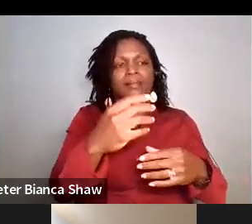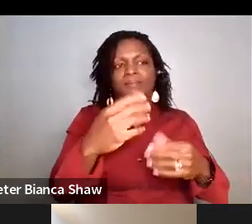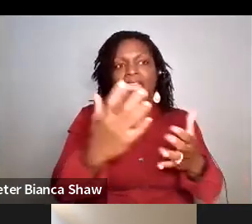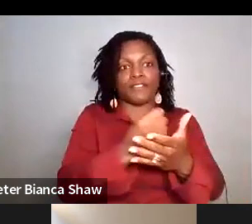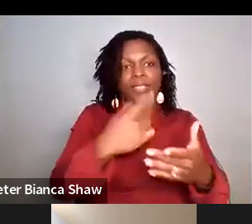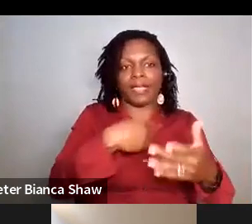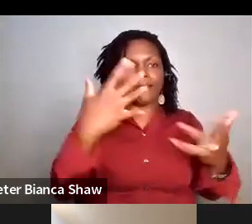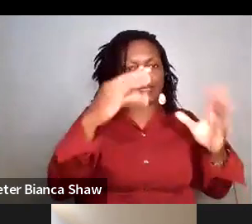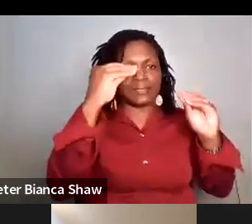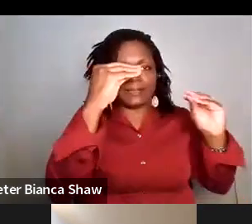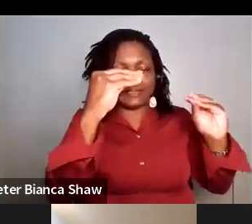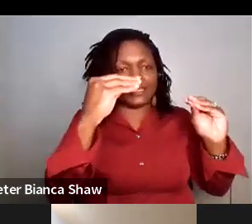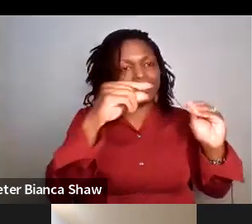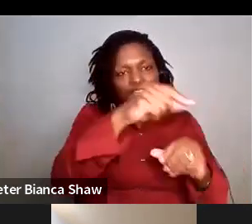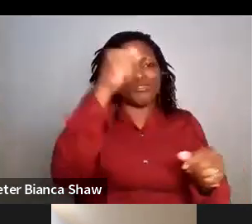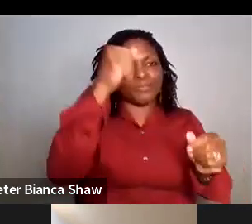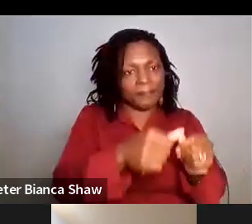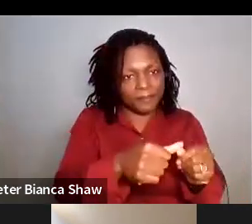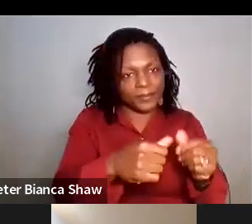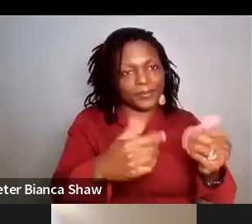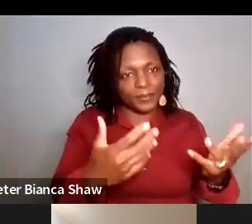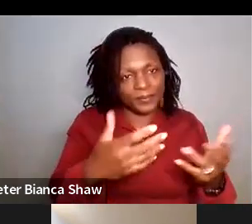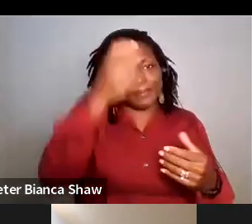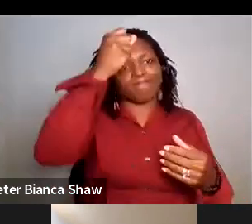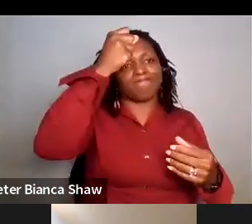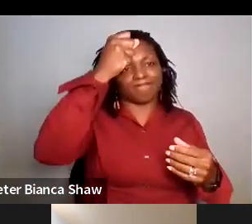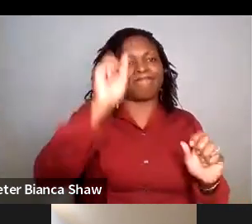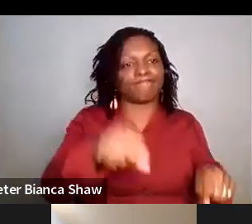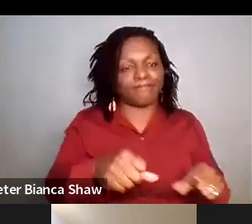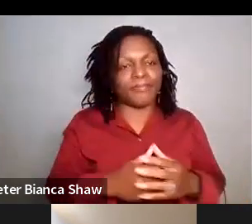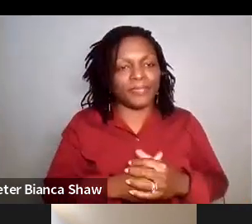Thank you, Rashad, and and do you think your goals for your your son?